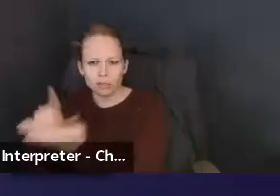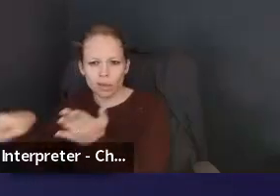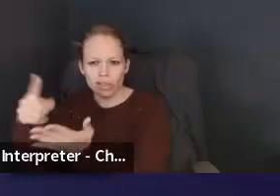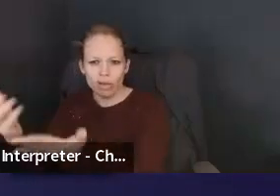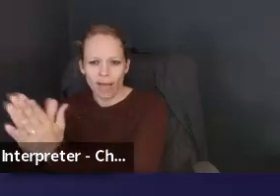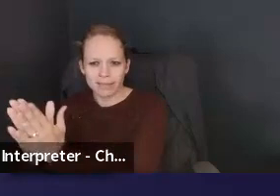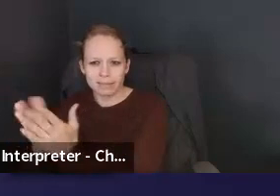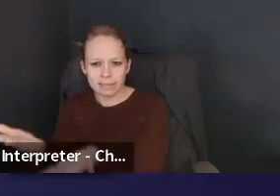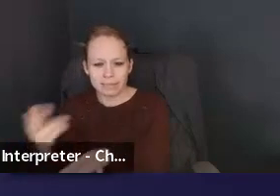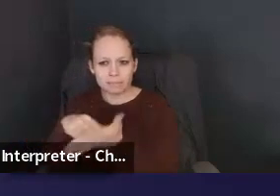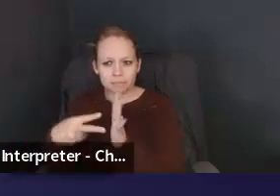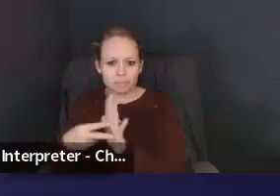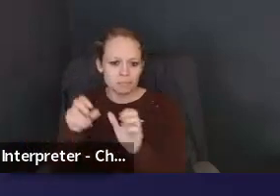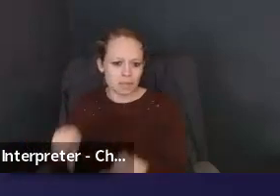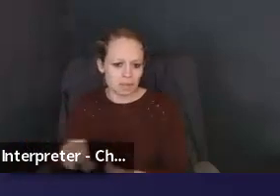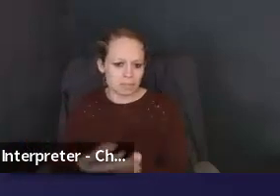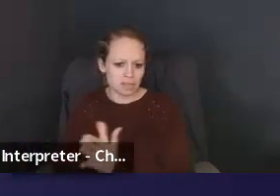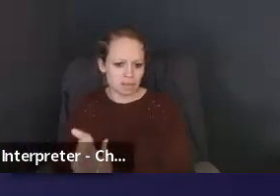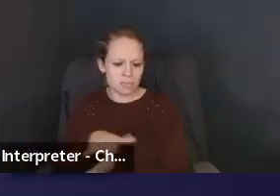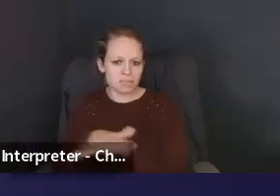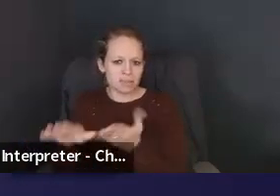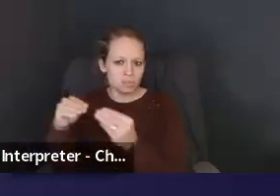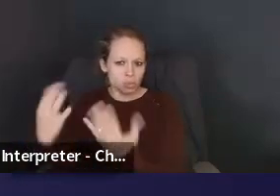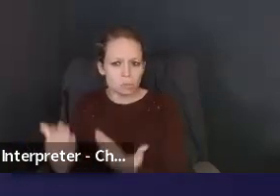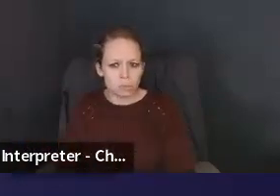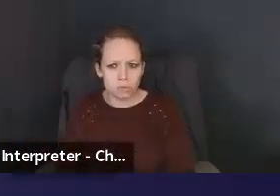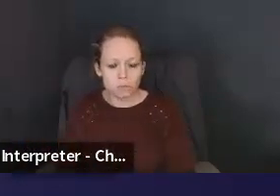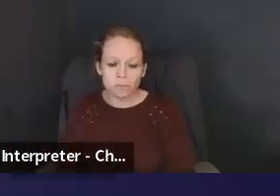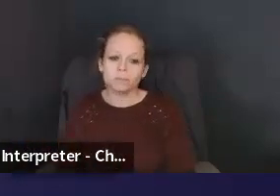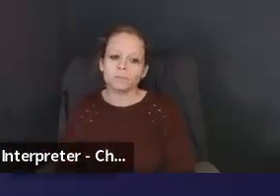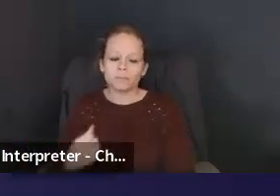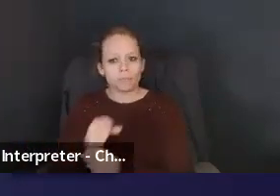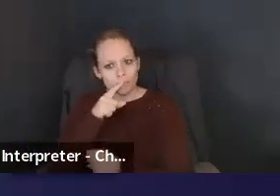being a really nice proposal. And so, I would say make sure that you're paying attention and, as Dr.